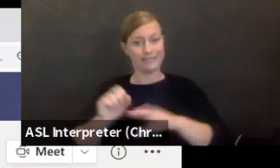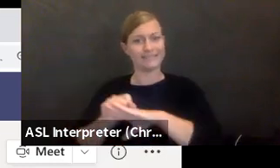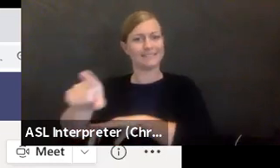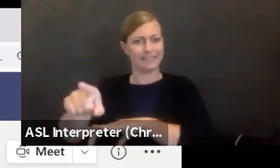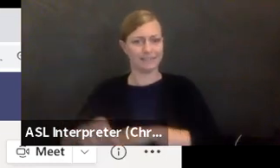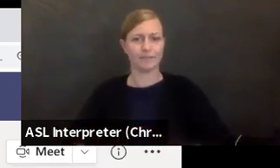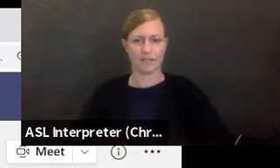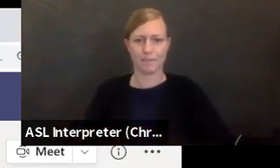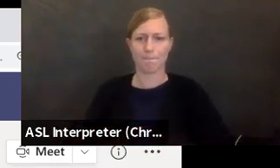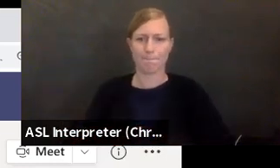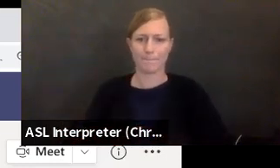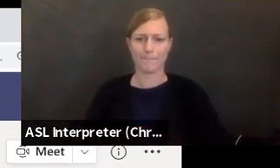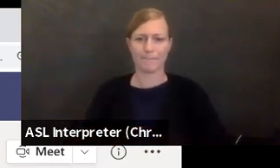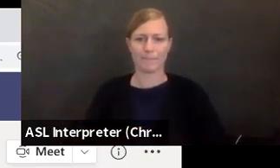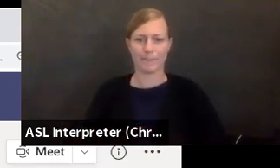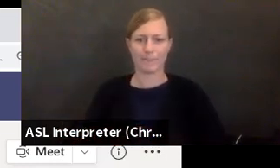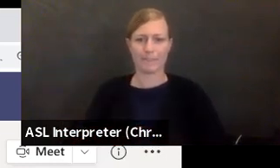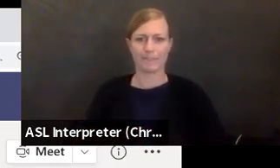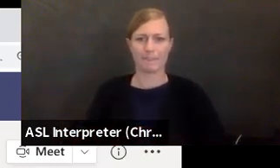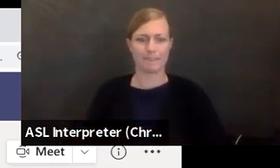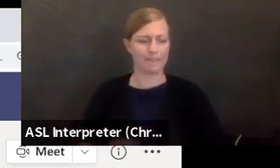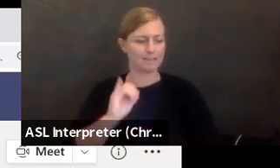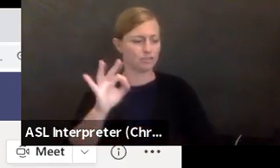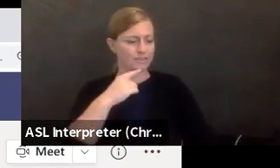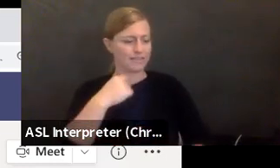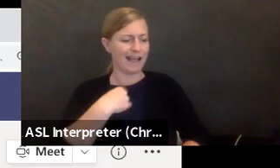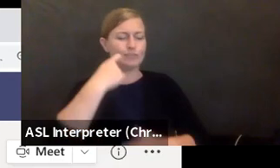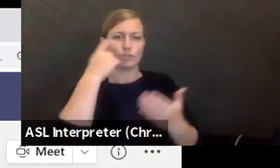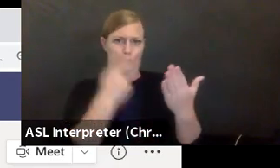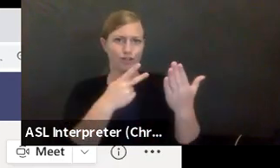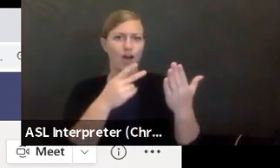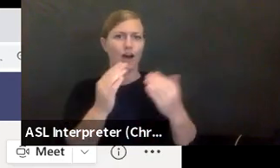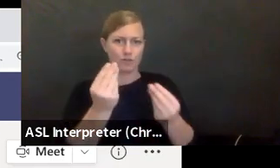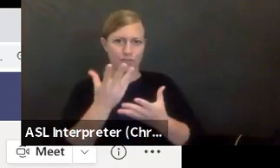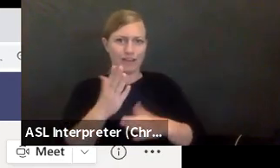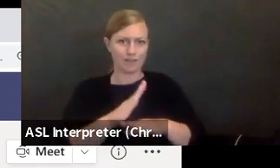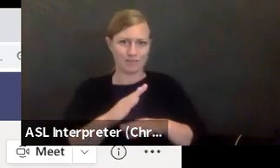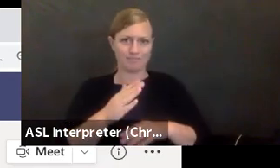which we'll demonstrate tomorrow. I can praise and other features. When ready, I can send to Jeff.